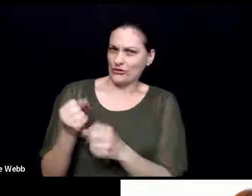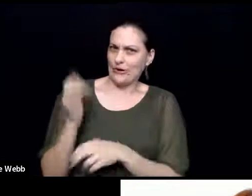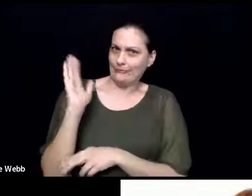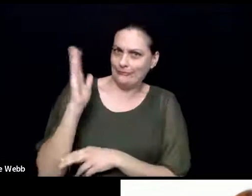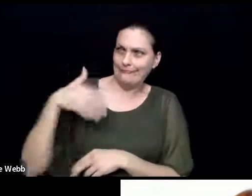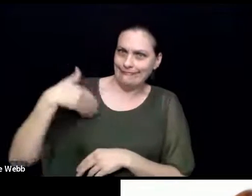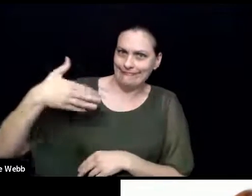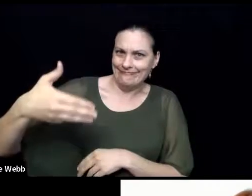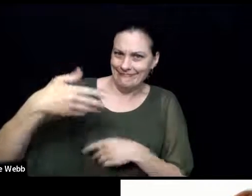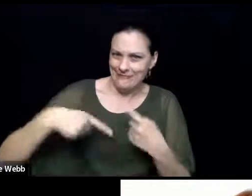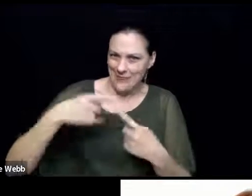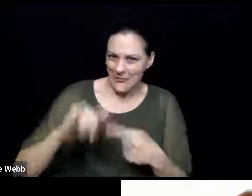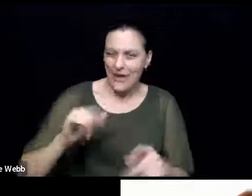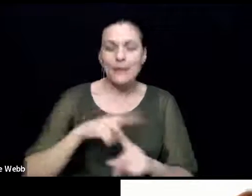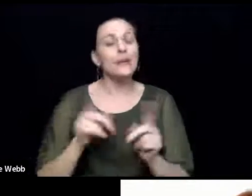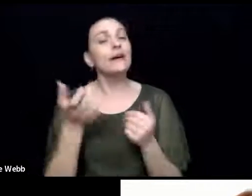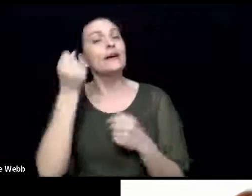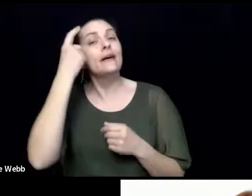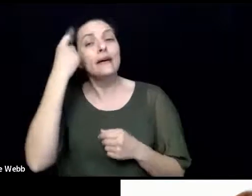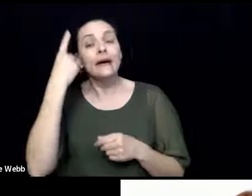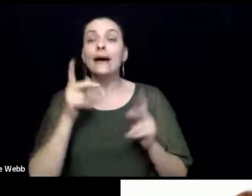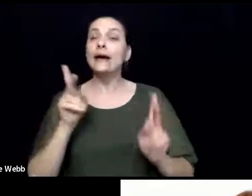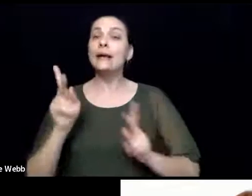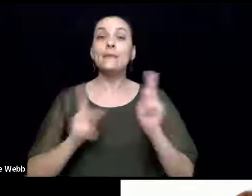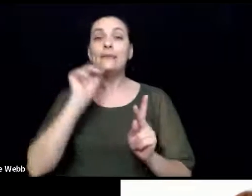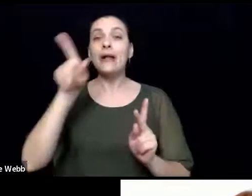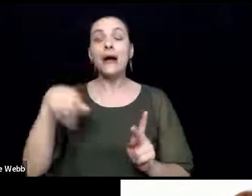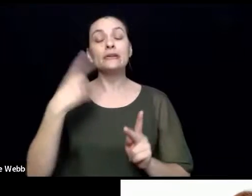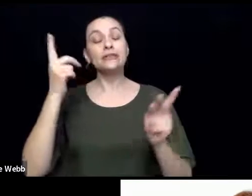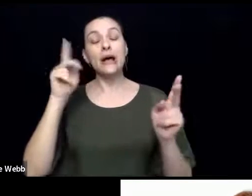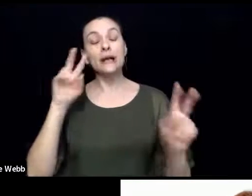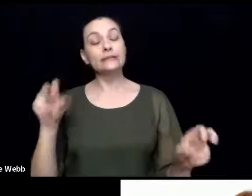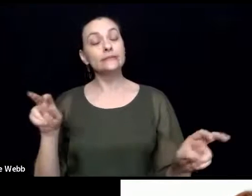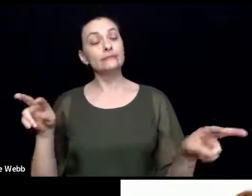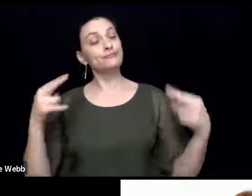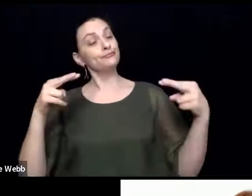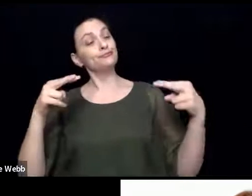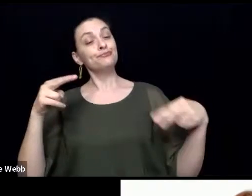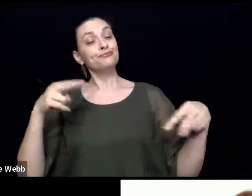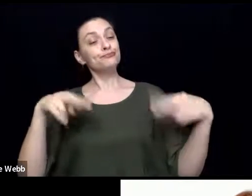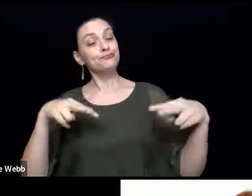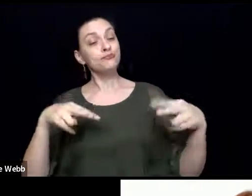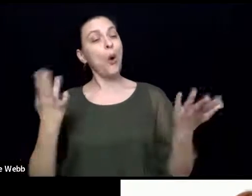starter than you. It has been designed into the system by the fact we have created laws